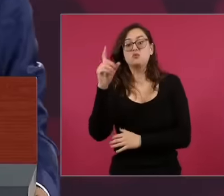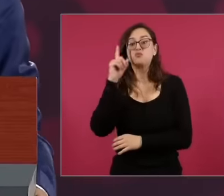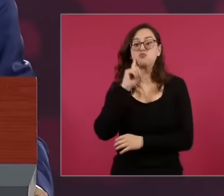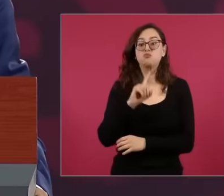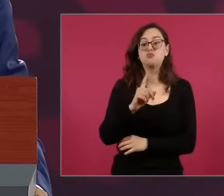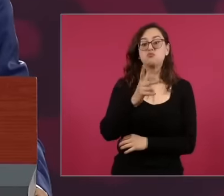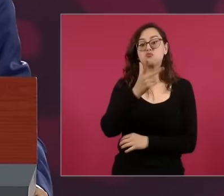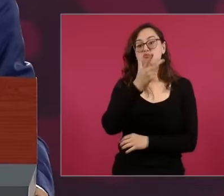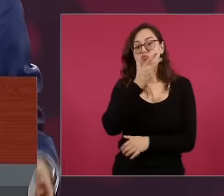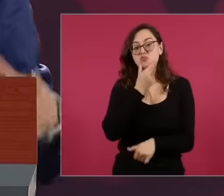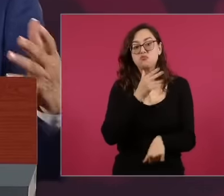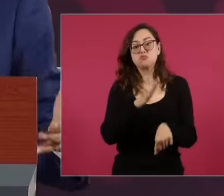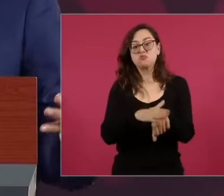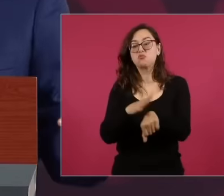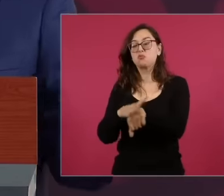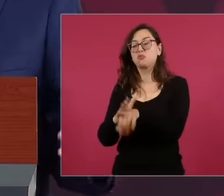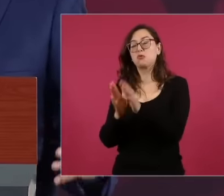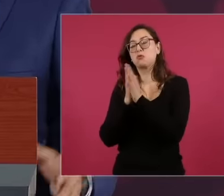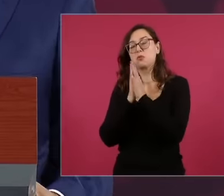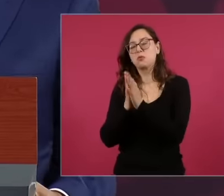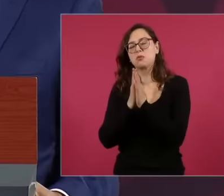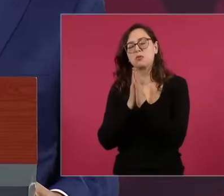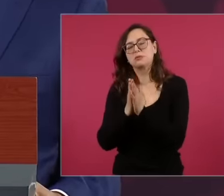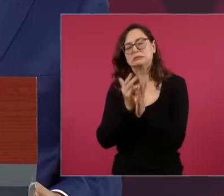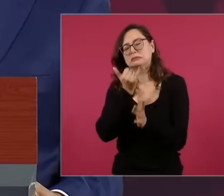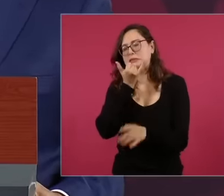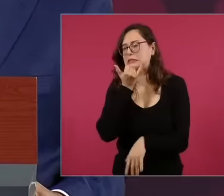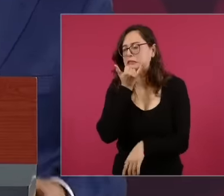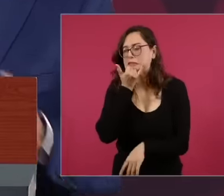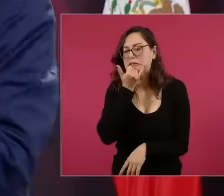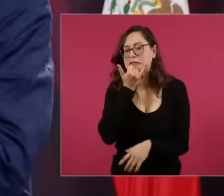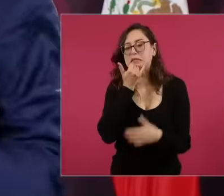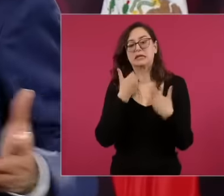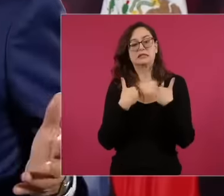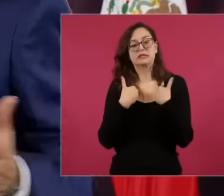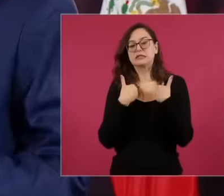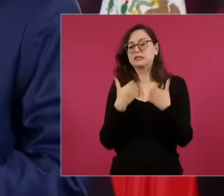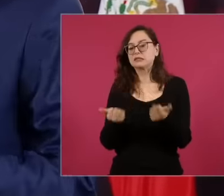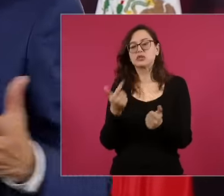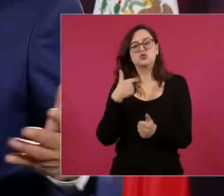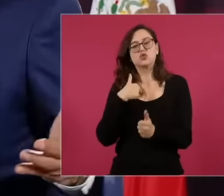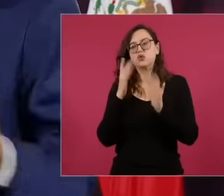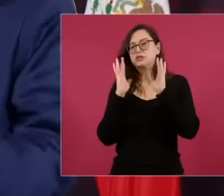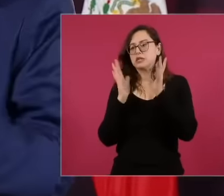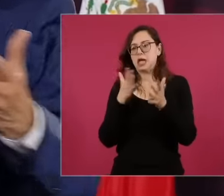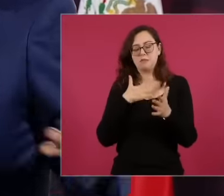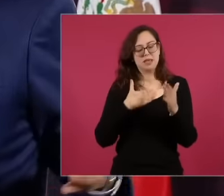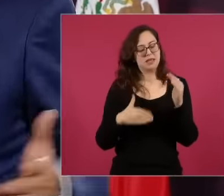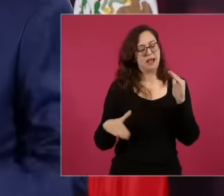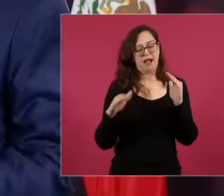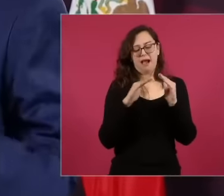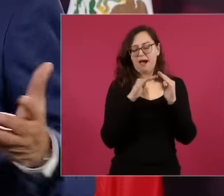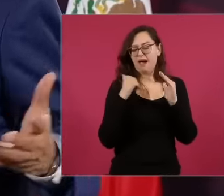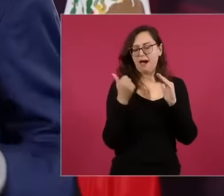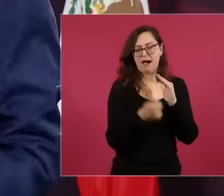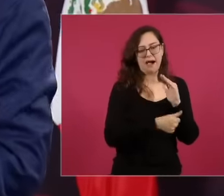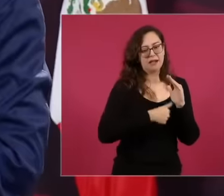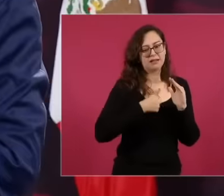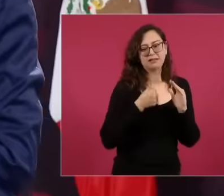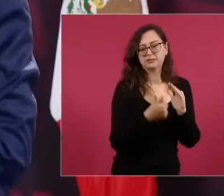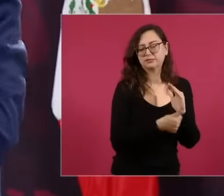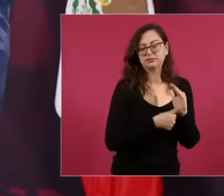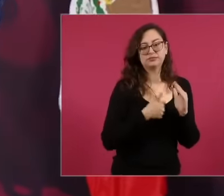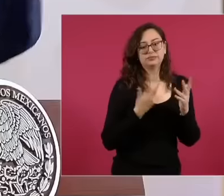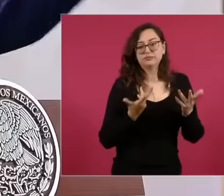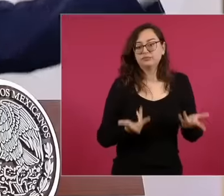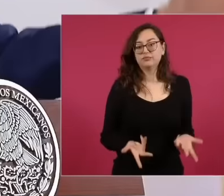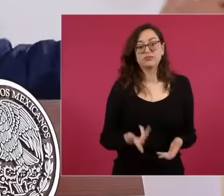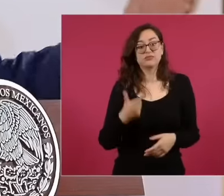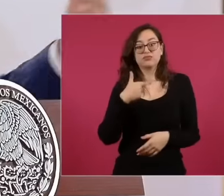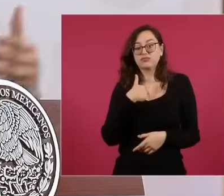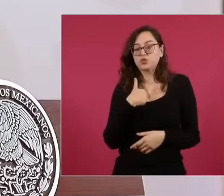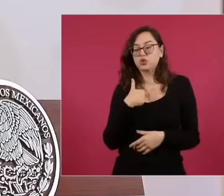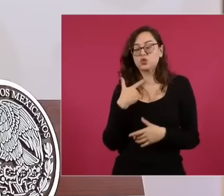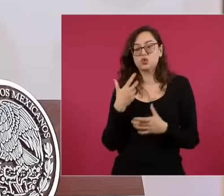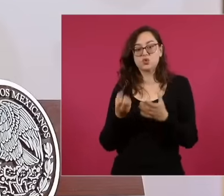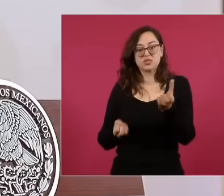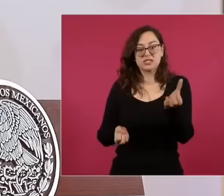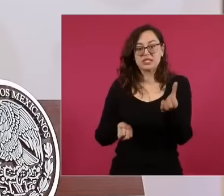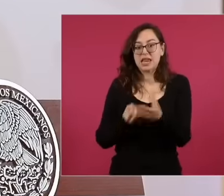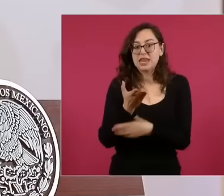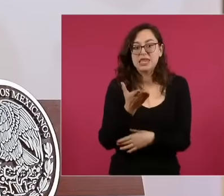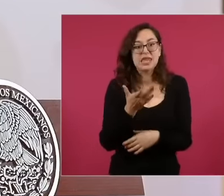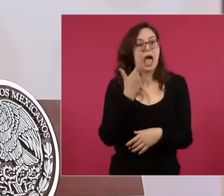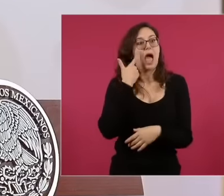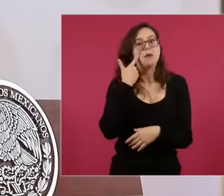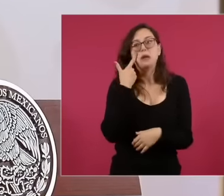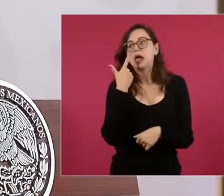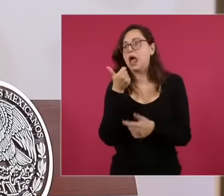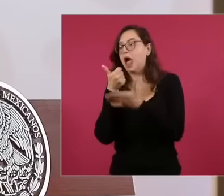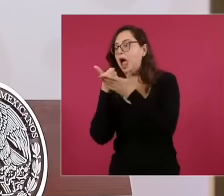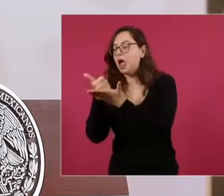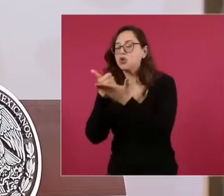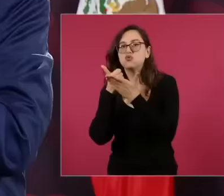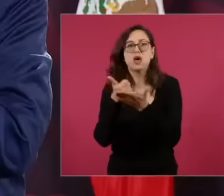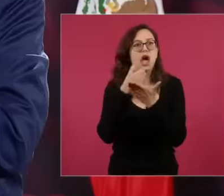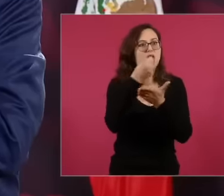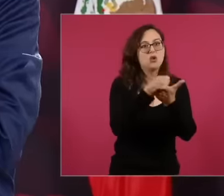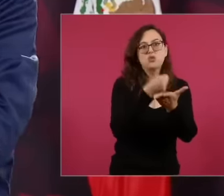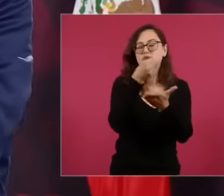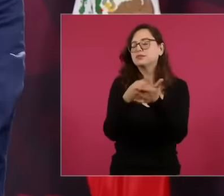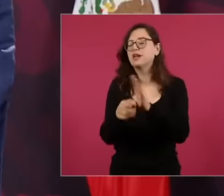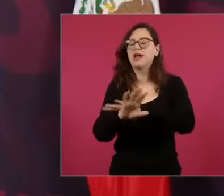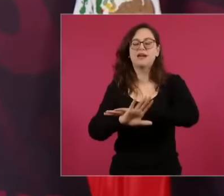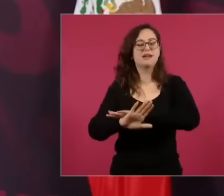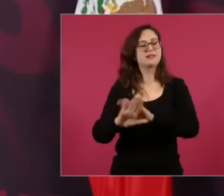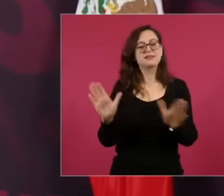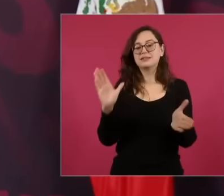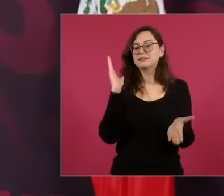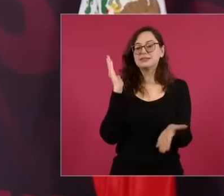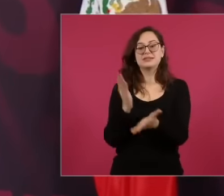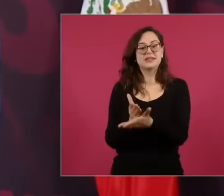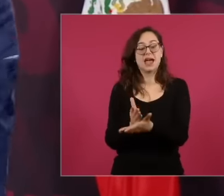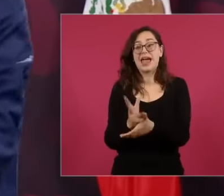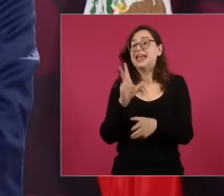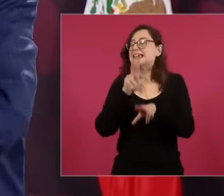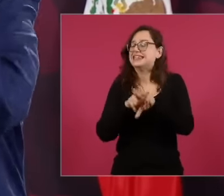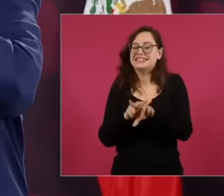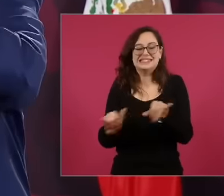to understand me I will no longer be able to help you see this recommend me I will no longer be